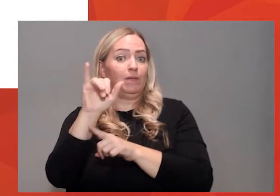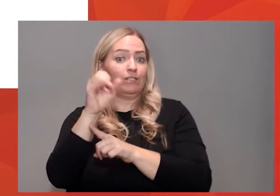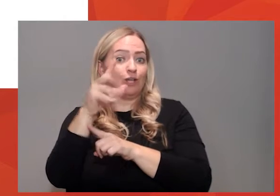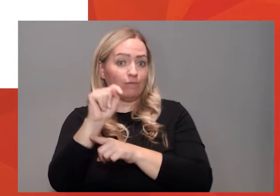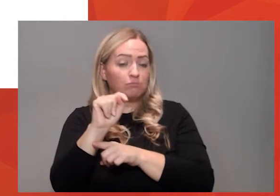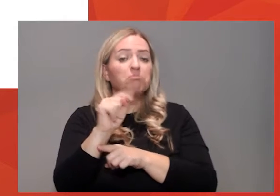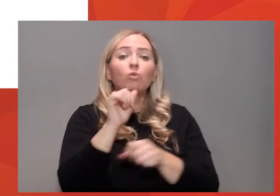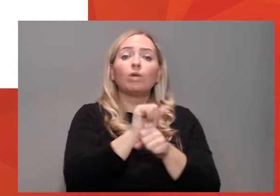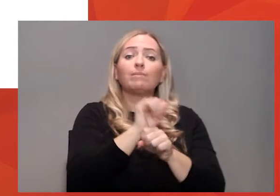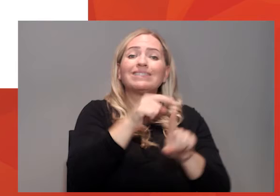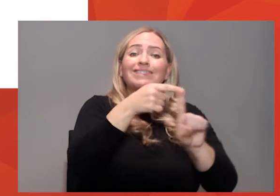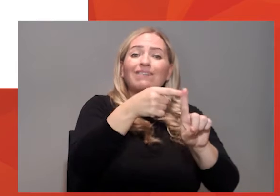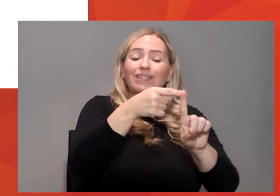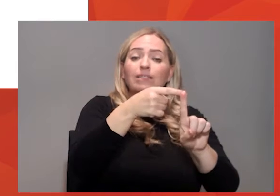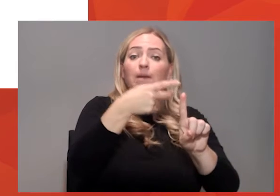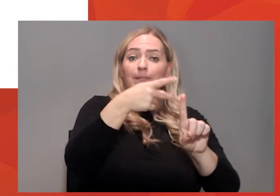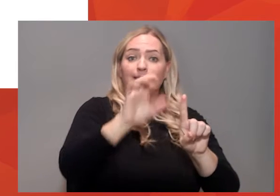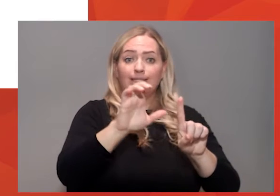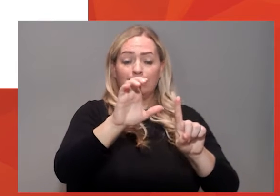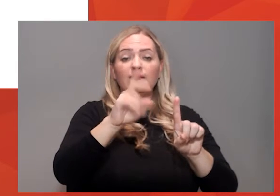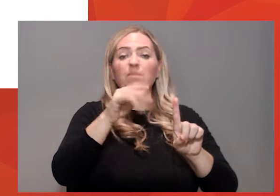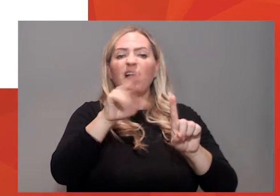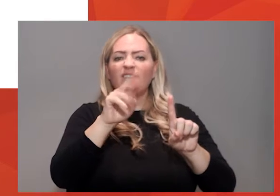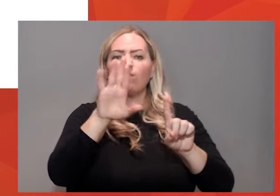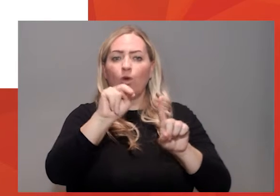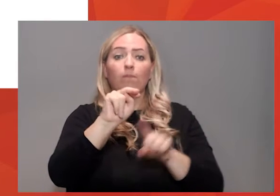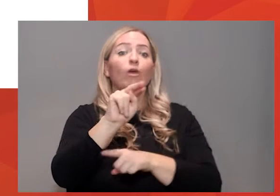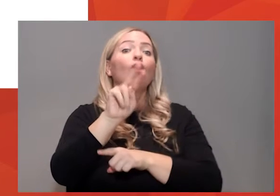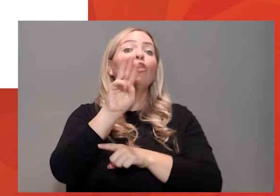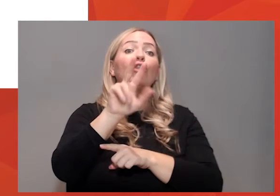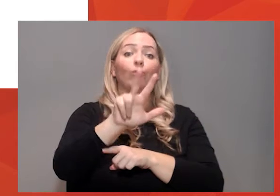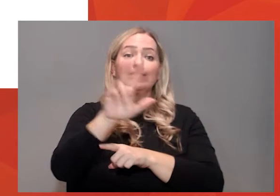And we were working with the PC platform, 3C